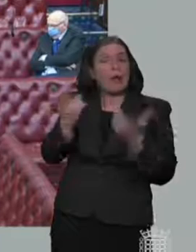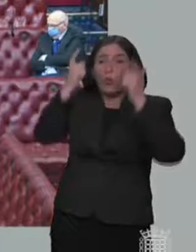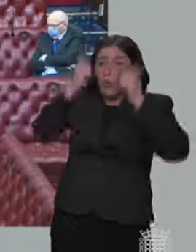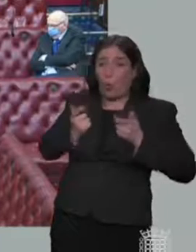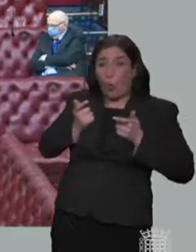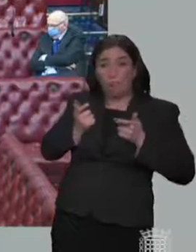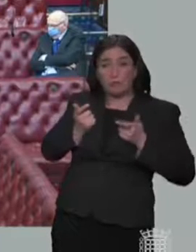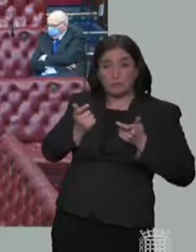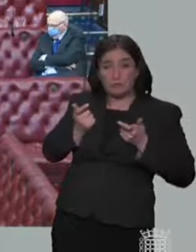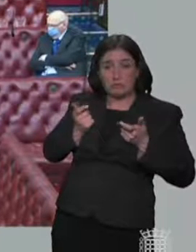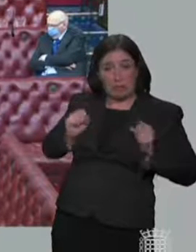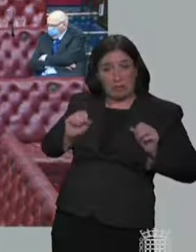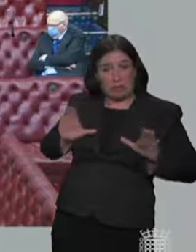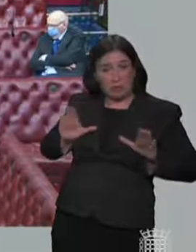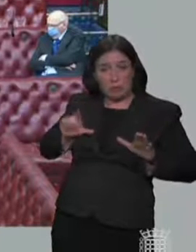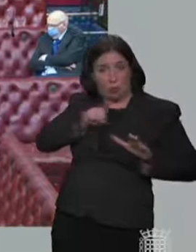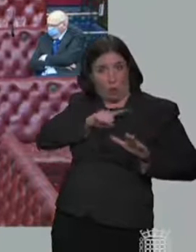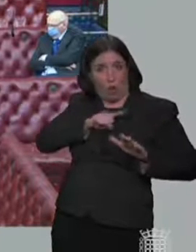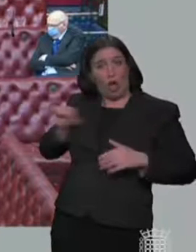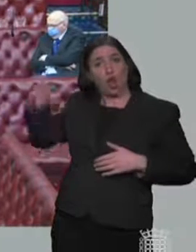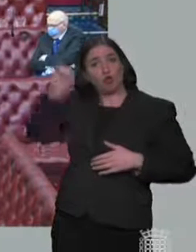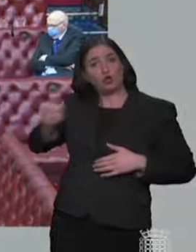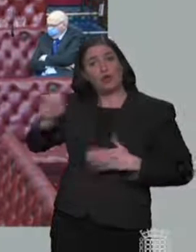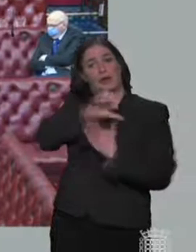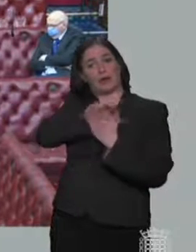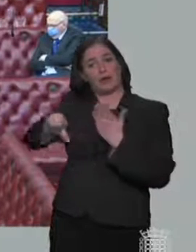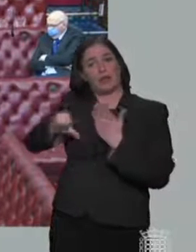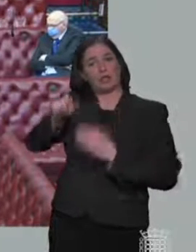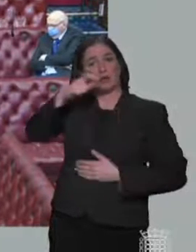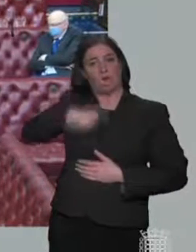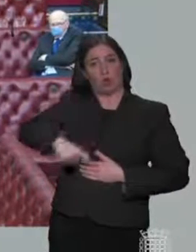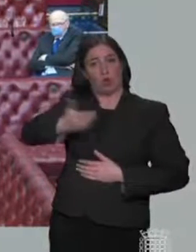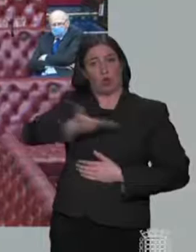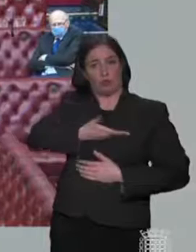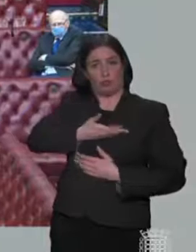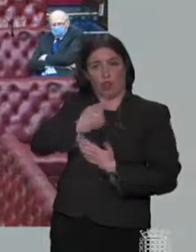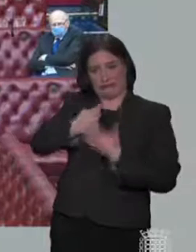convention of human rights even so that has not always gone smoothly cases have been dropped